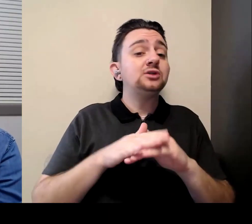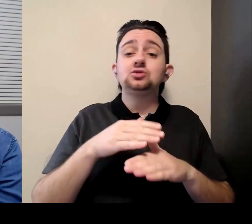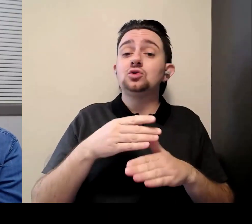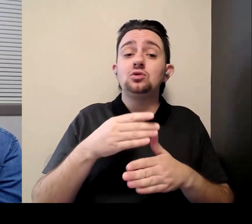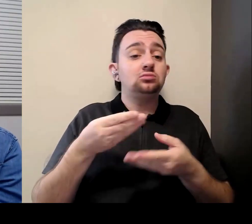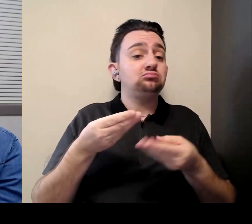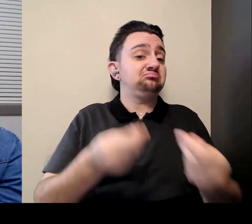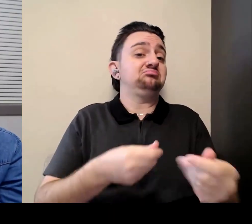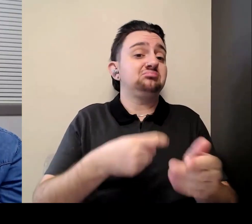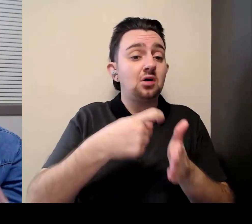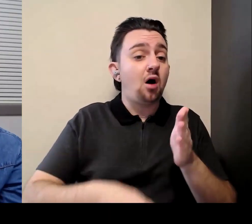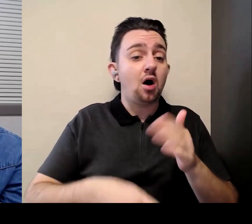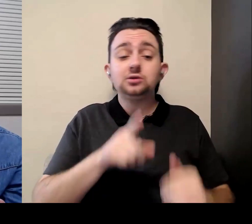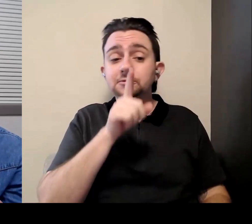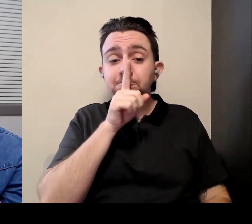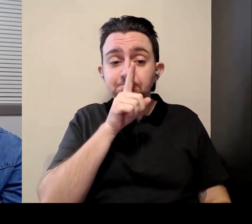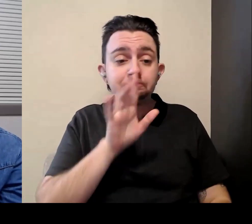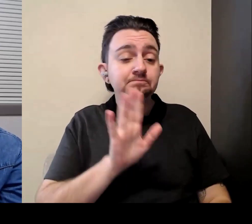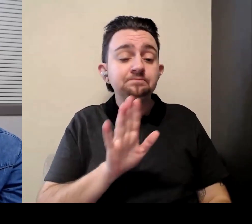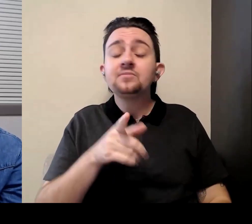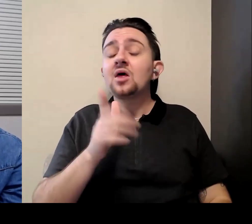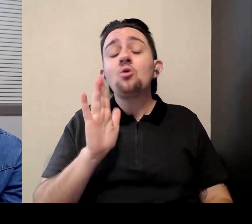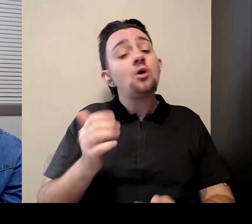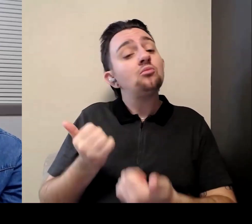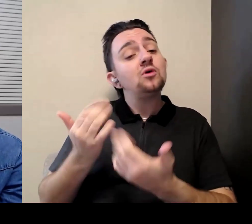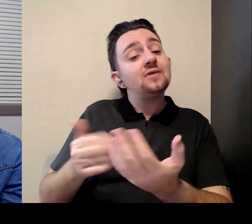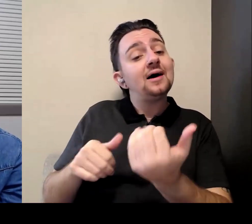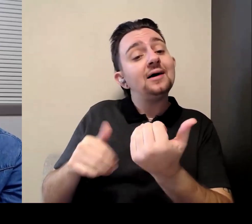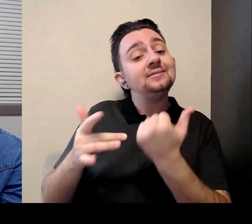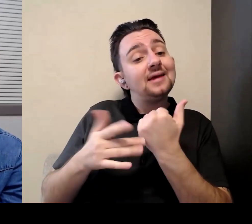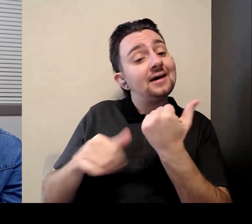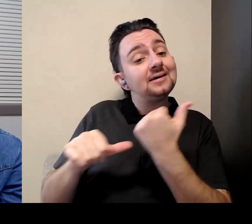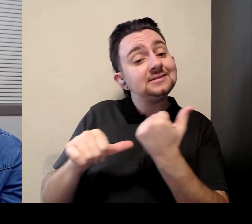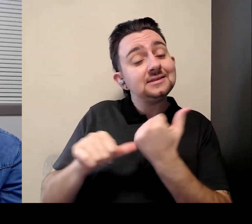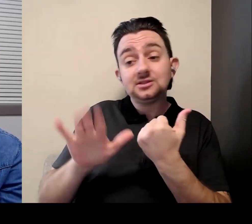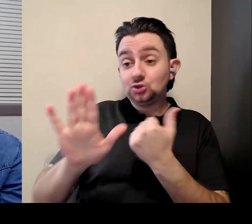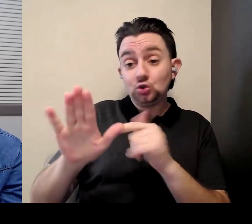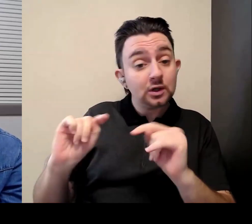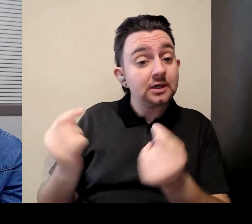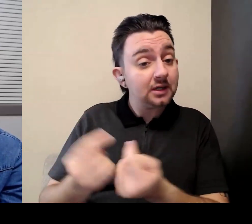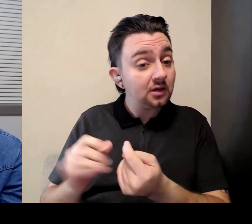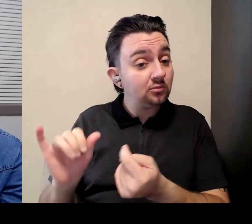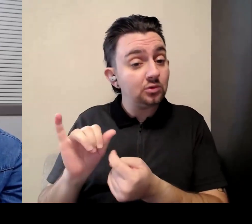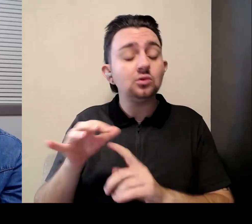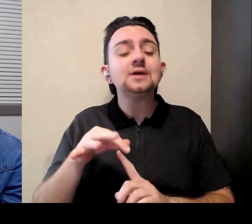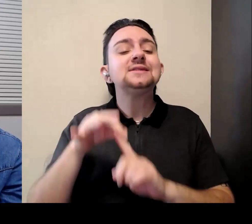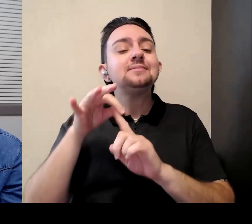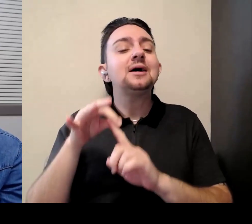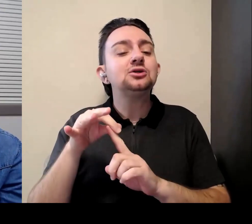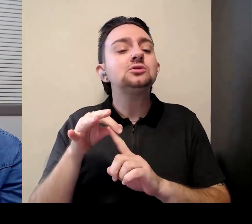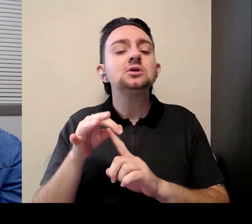They're going to provide technical assistance to your team, especially if it's related to assessment of a deaf-blind student.